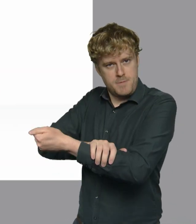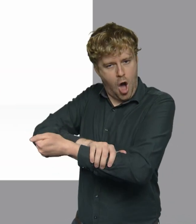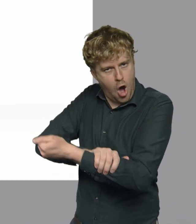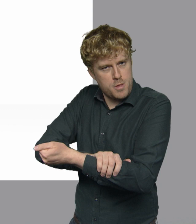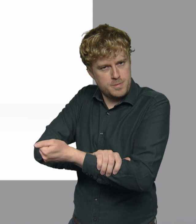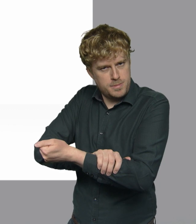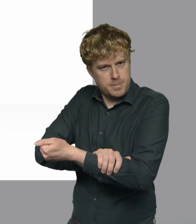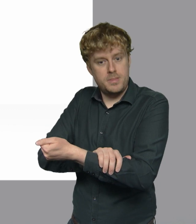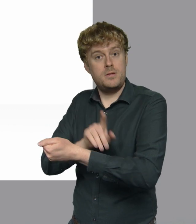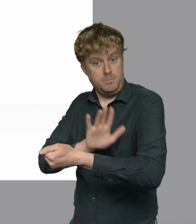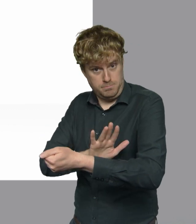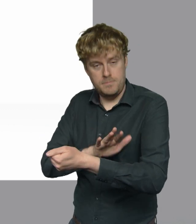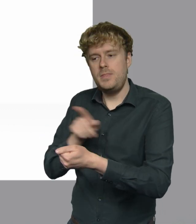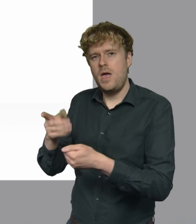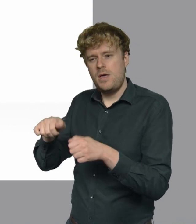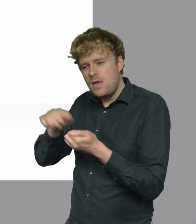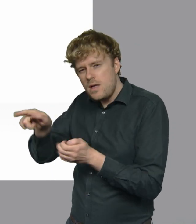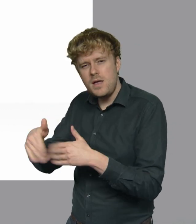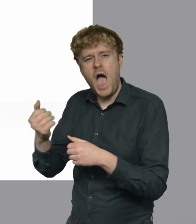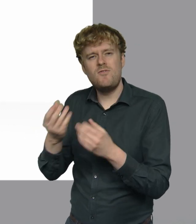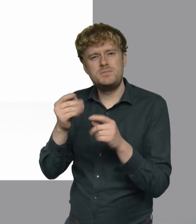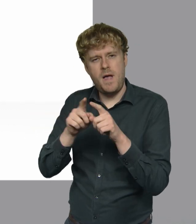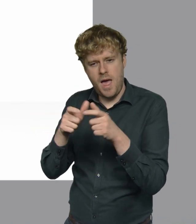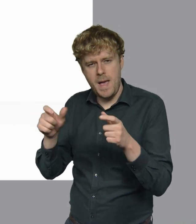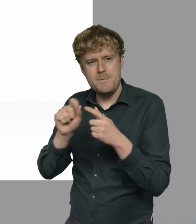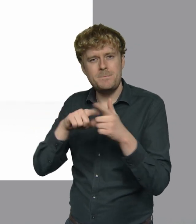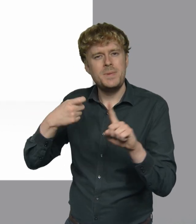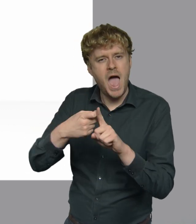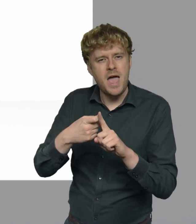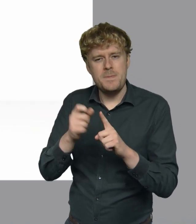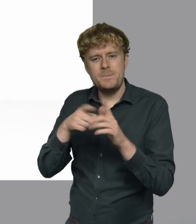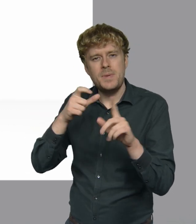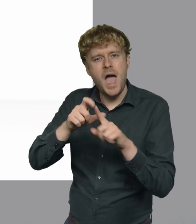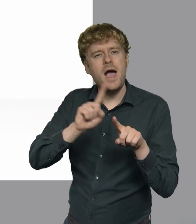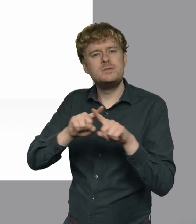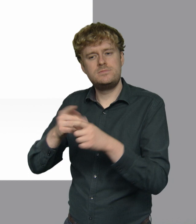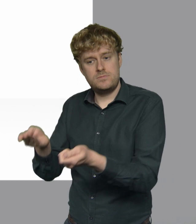Now you should apply a dressing to the wound using a dressing pack from a first aid box if you have one.